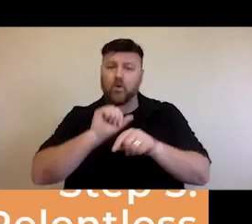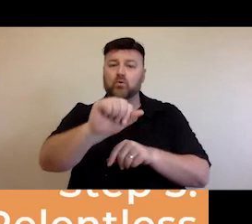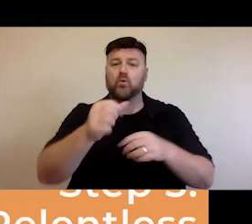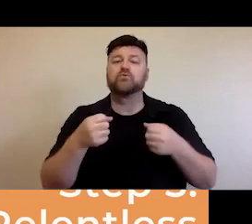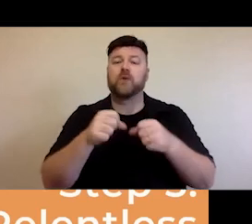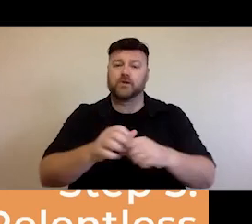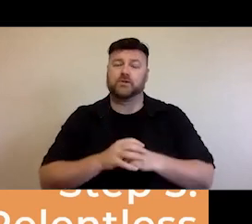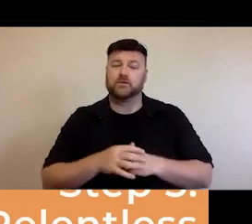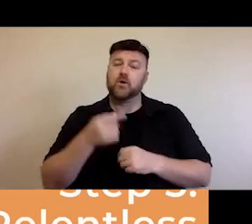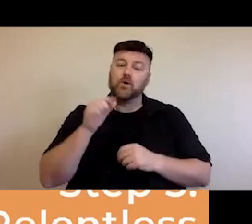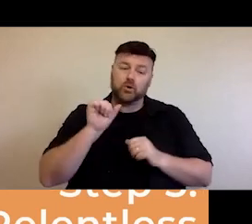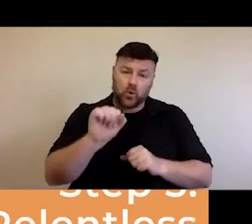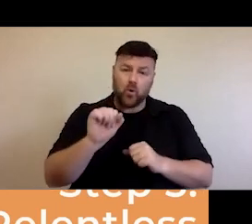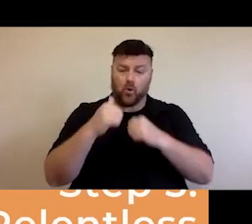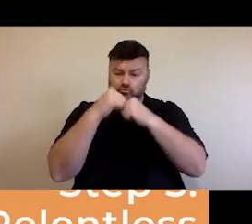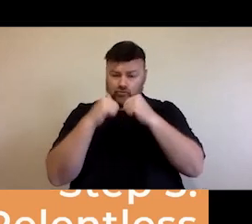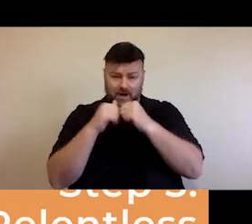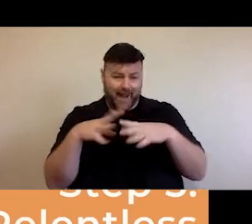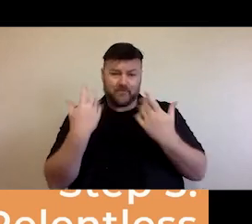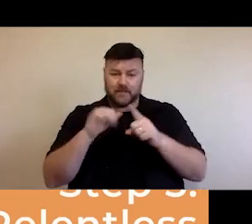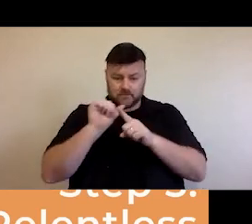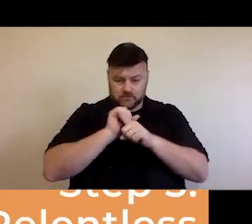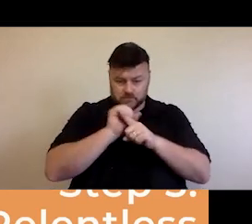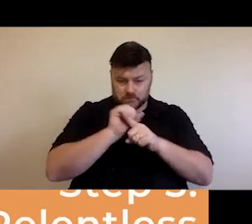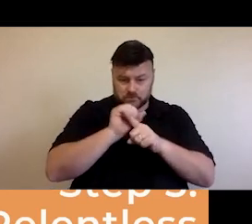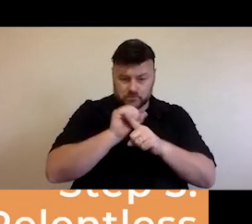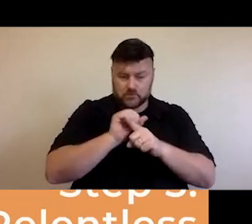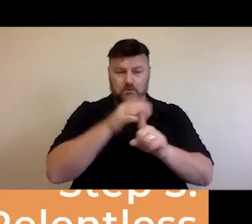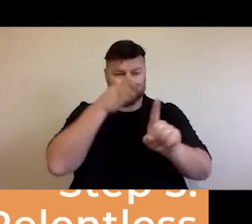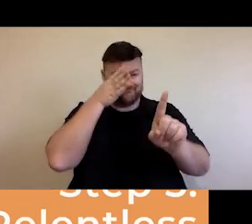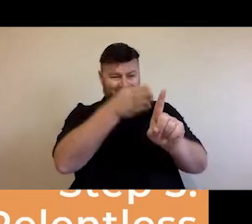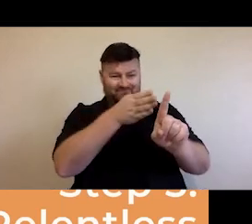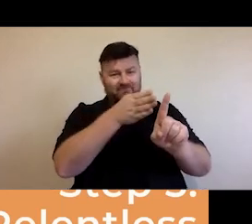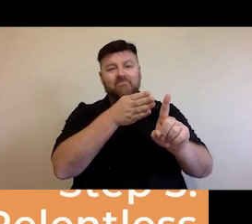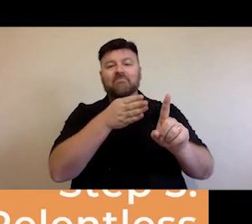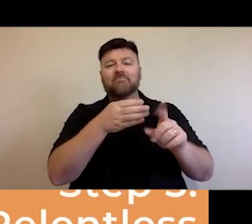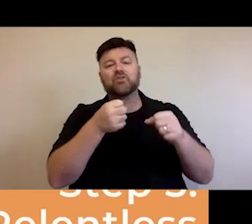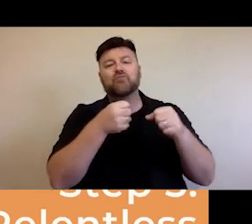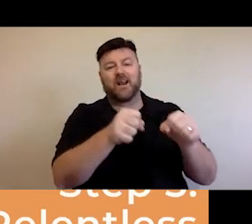your structure so it delivers your strategy and nothing else. Second